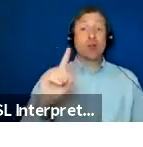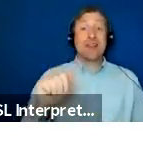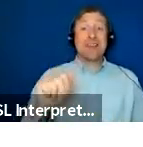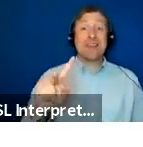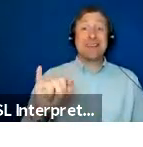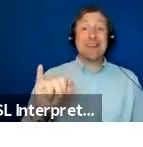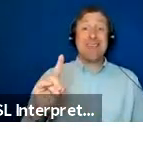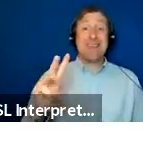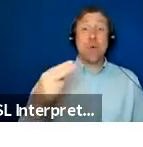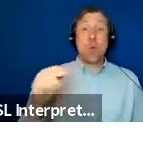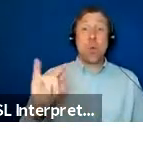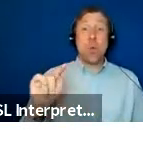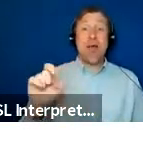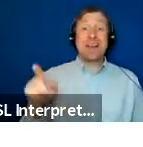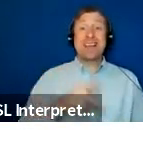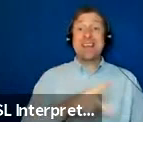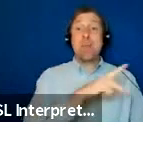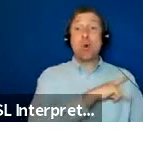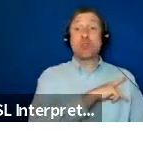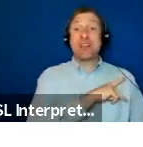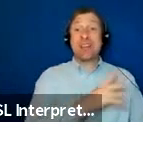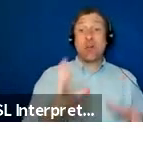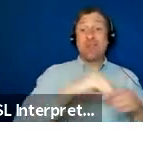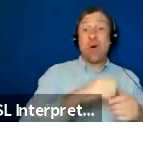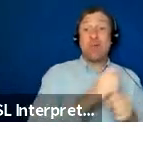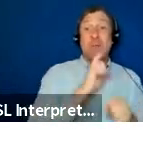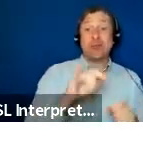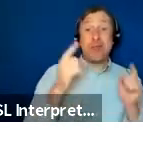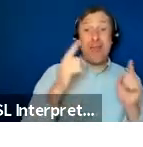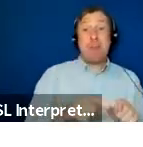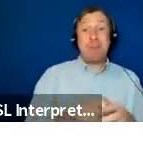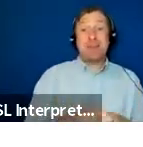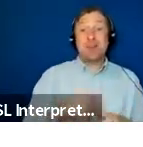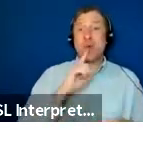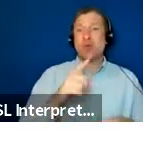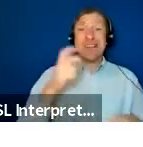personally intervened to help make this happen. And this was a, this was a very tough sticking point,